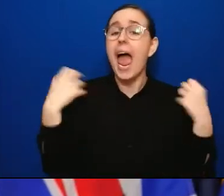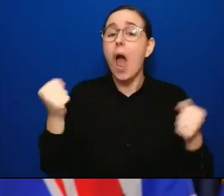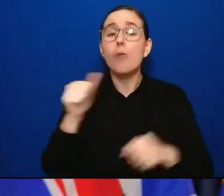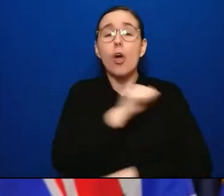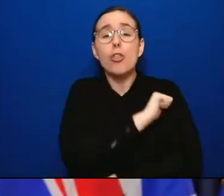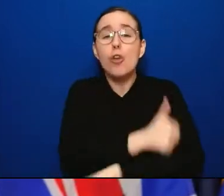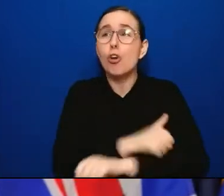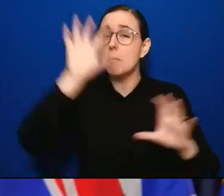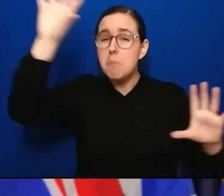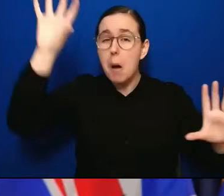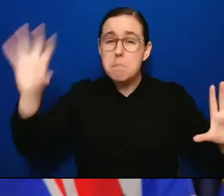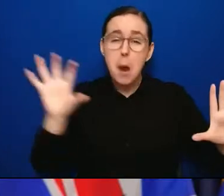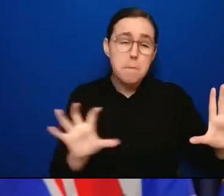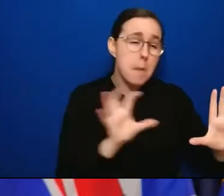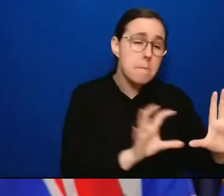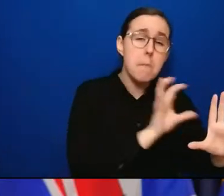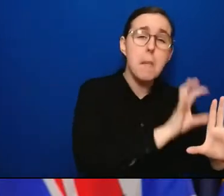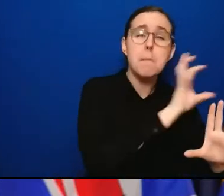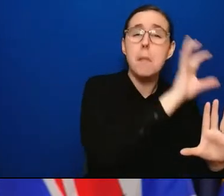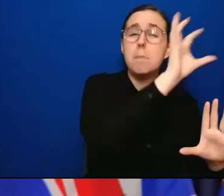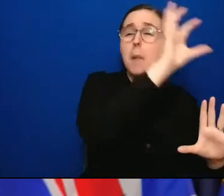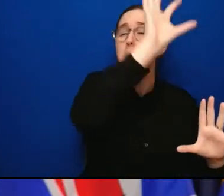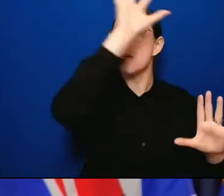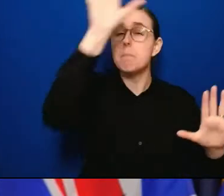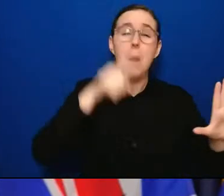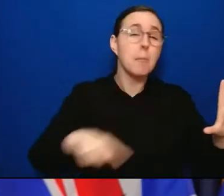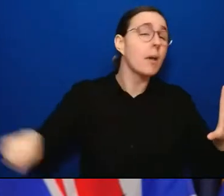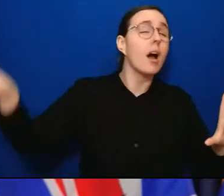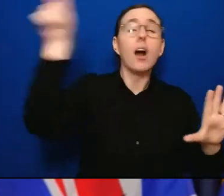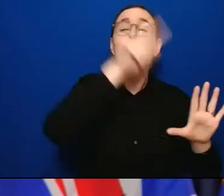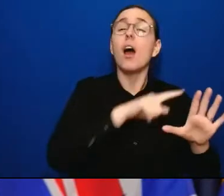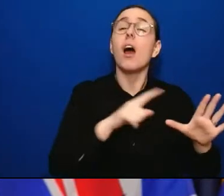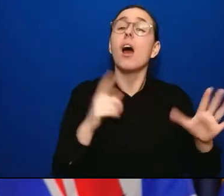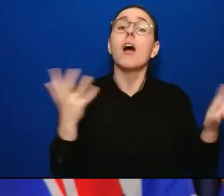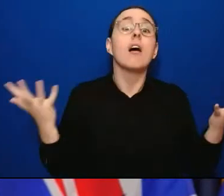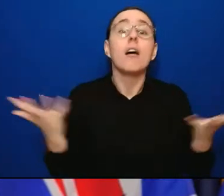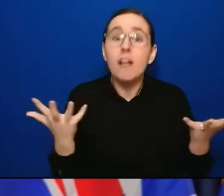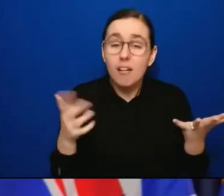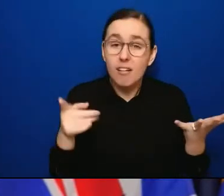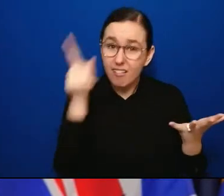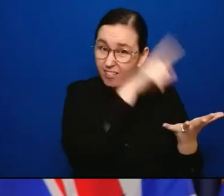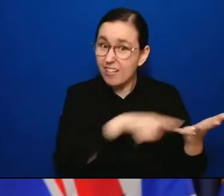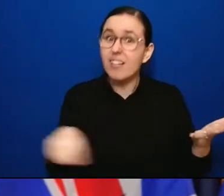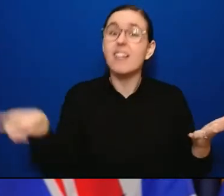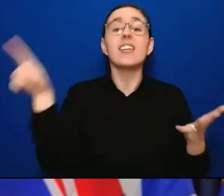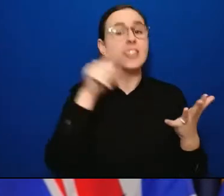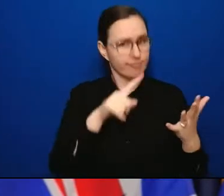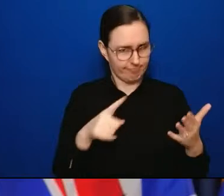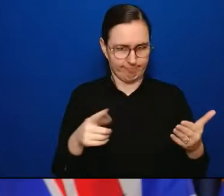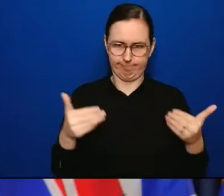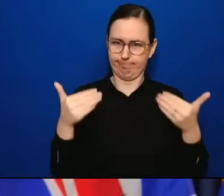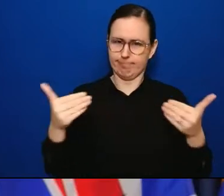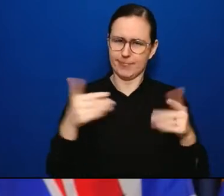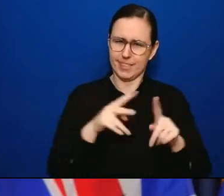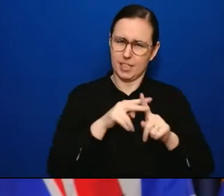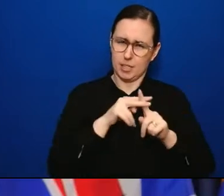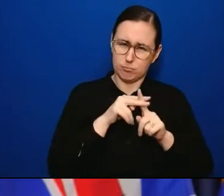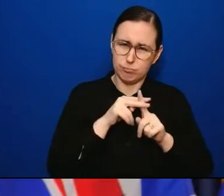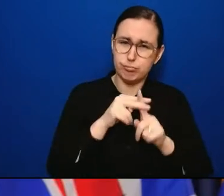Health Northern Health Vancouver Coastal Health, Vancouver Island Health and the provincial Health Services Authority. All our